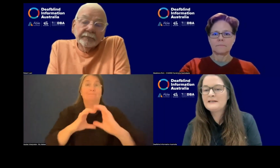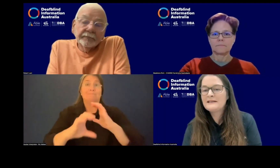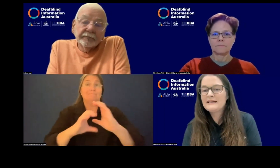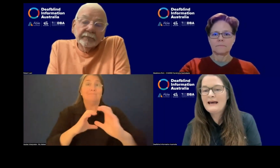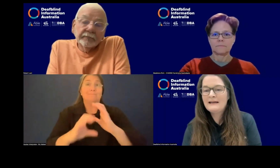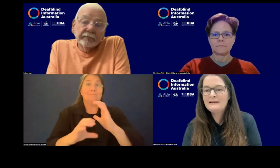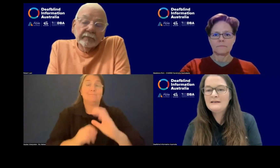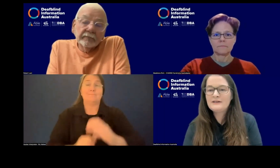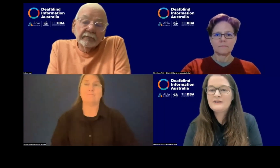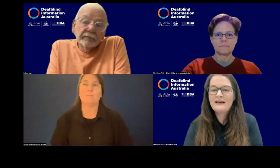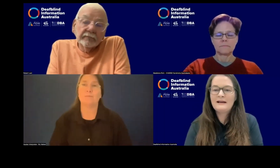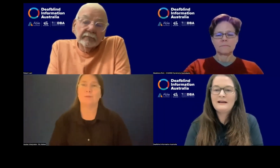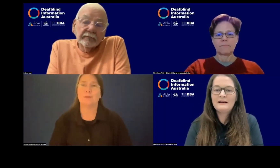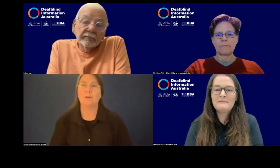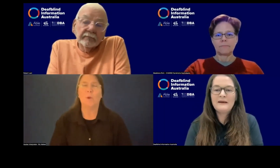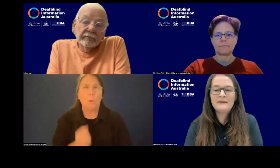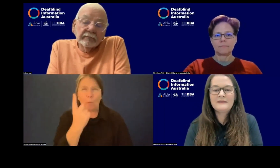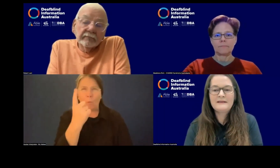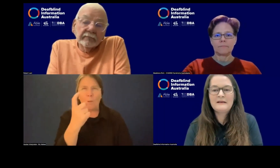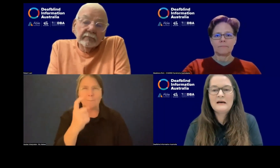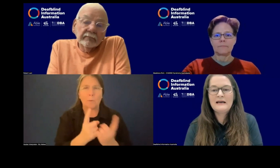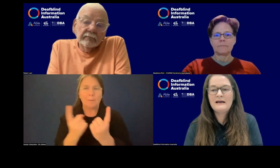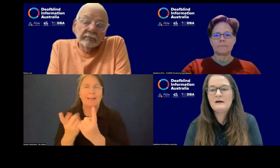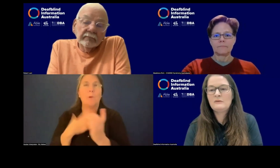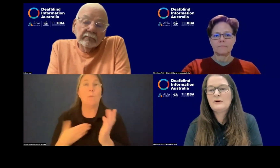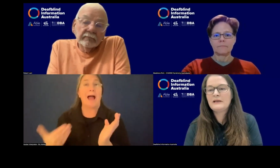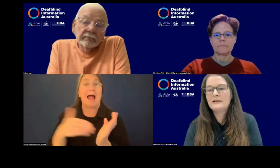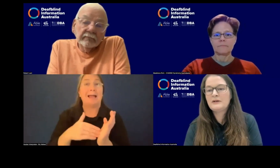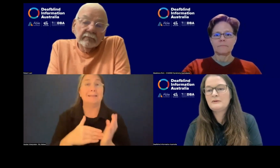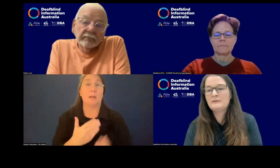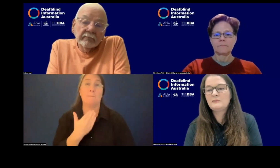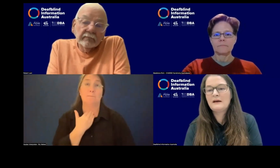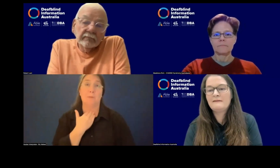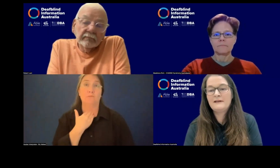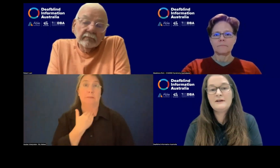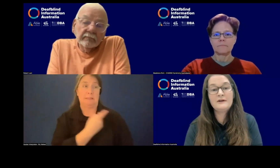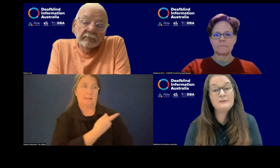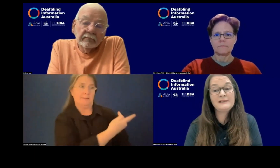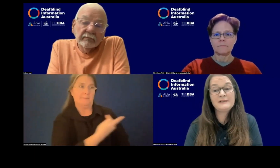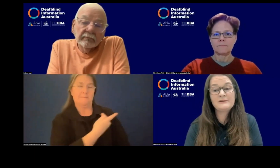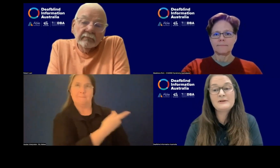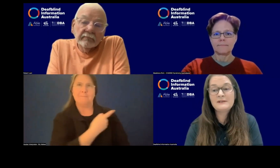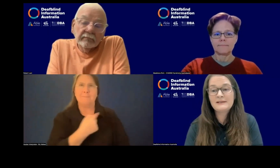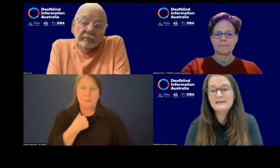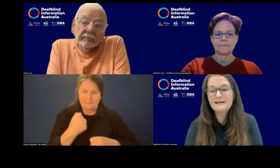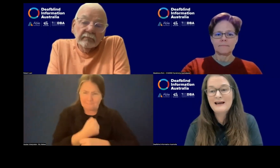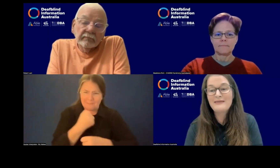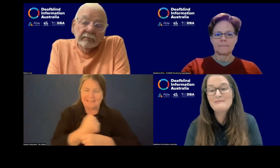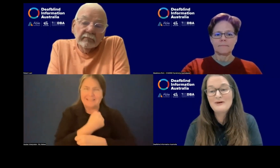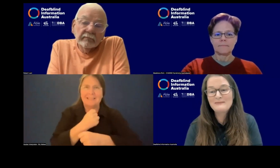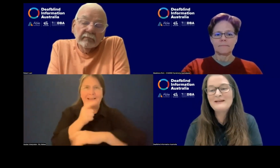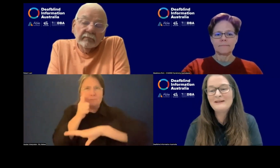And just to add to that, Meredith and I are working on a video resource at the moment